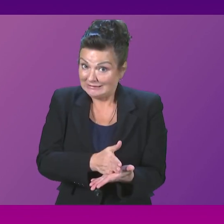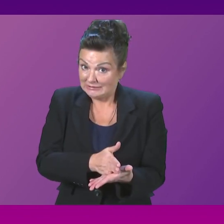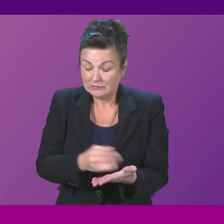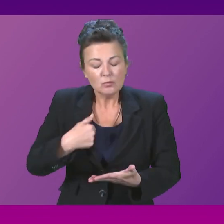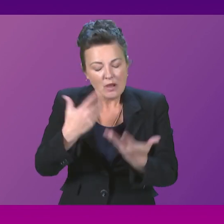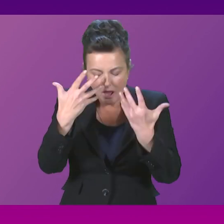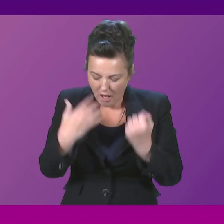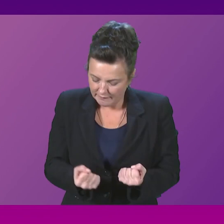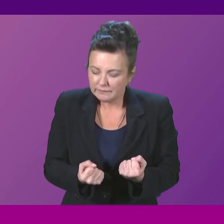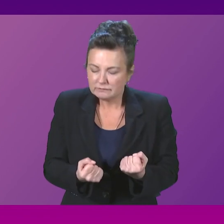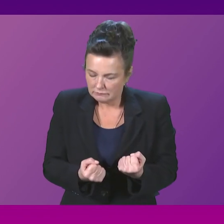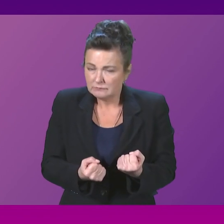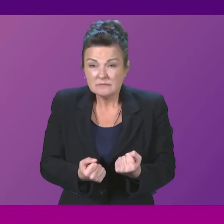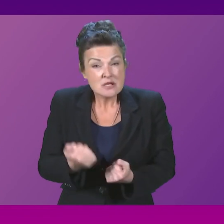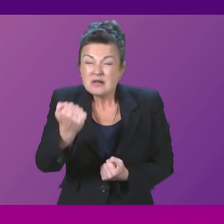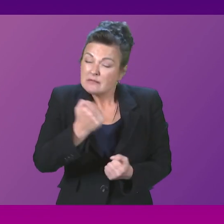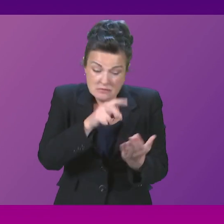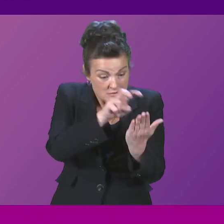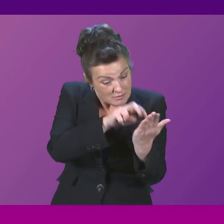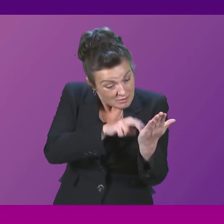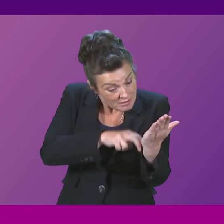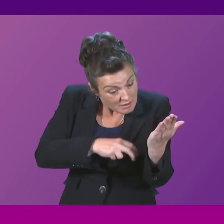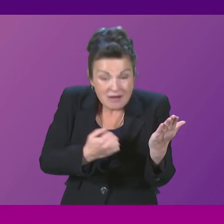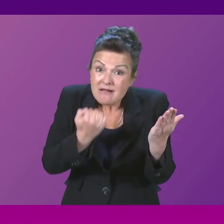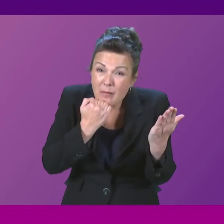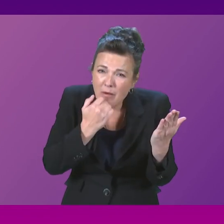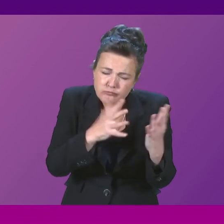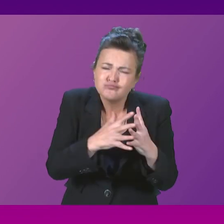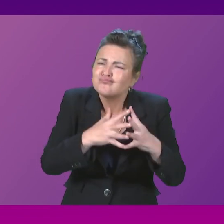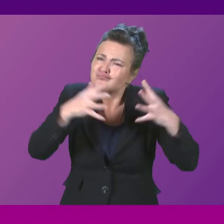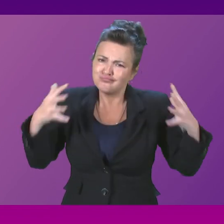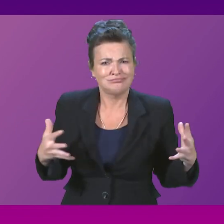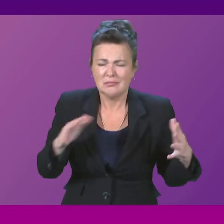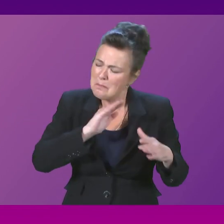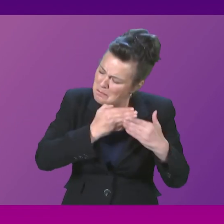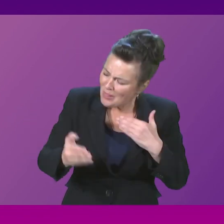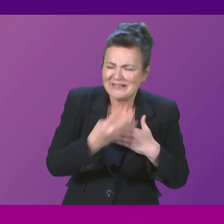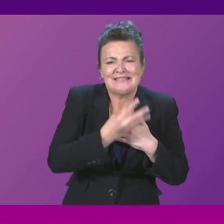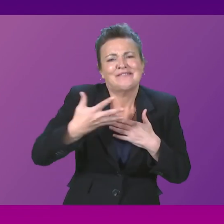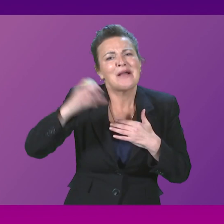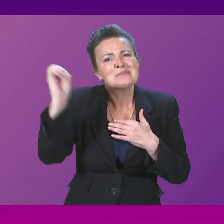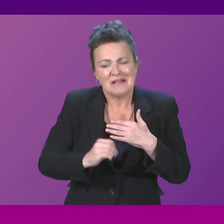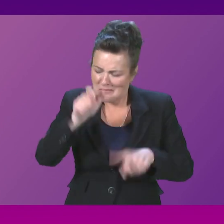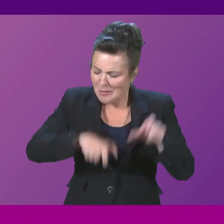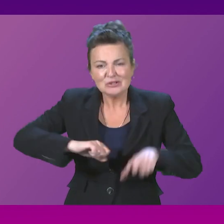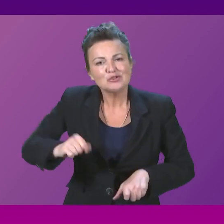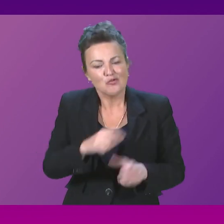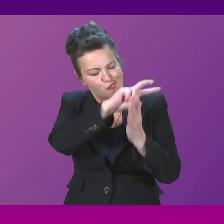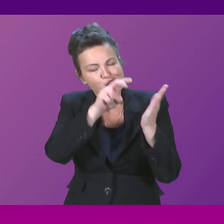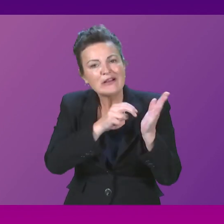A record number of people—more than 95 per cent of the population—are registered with an NHS dentist.